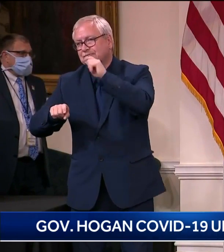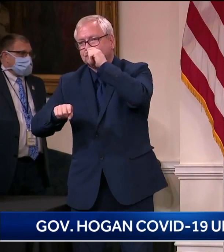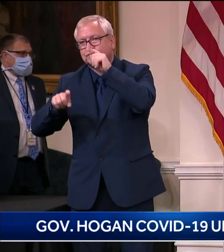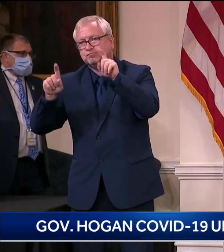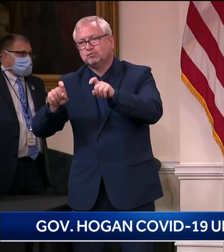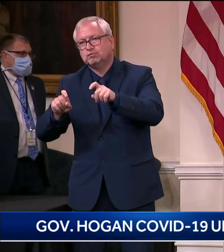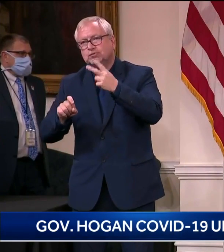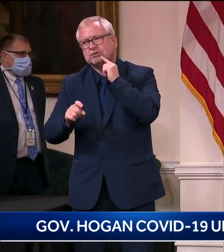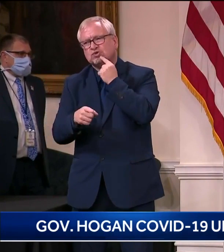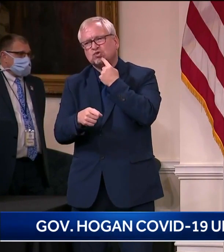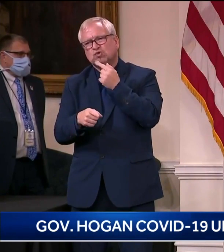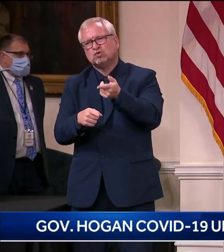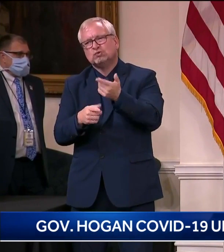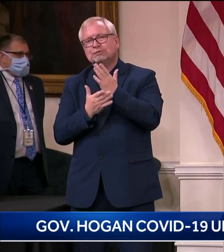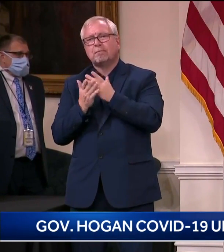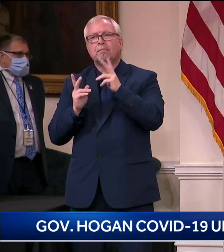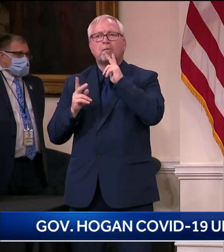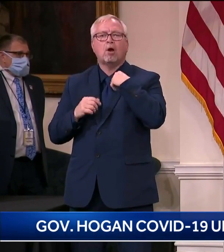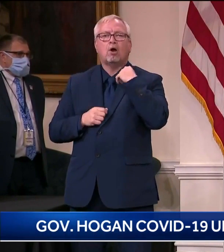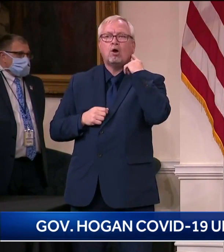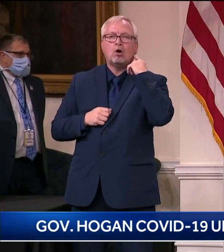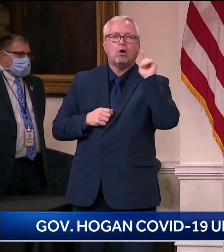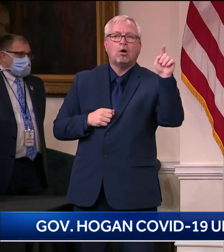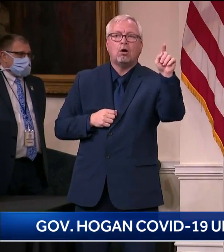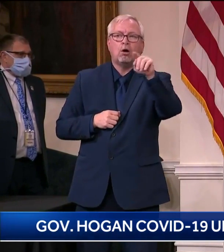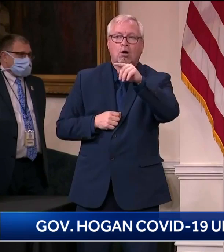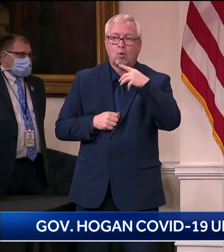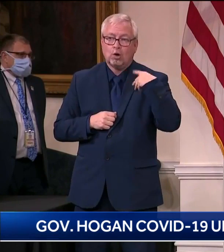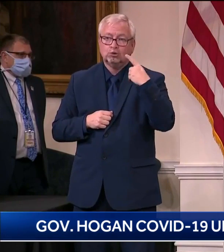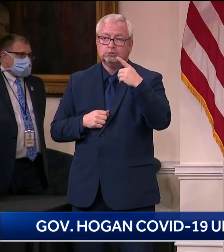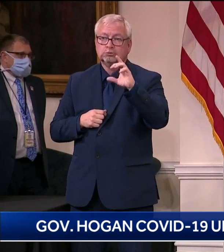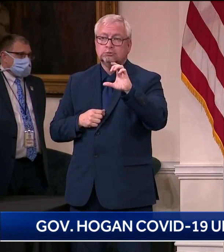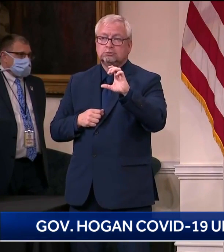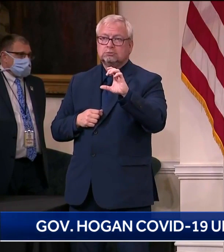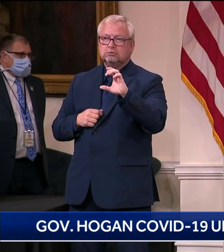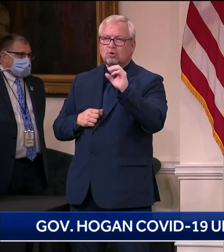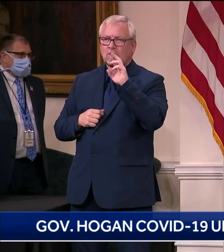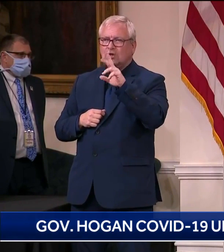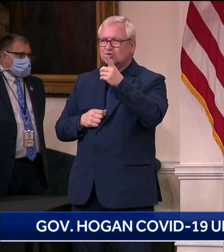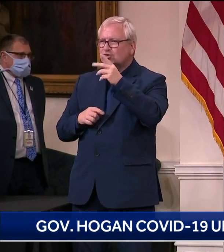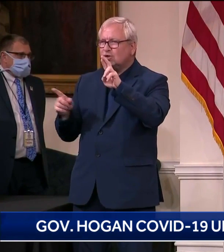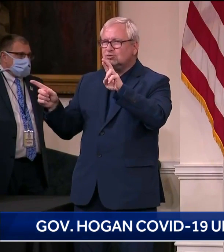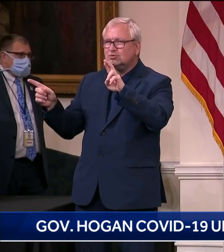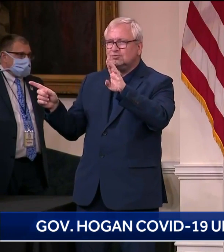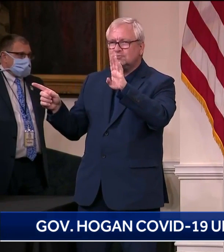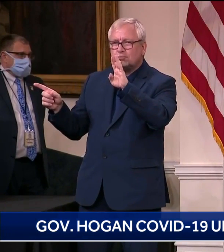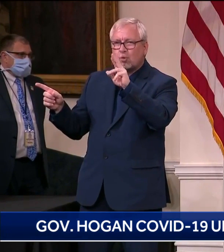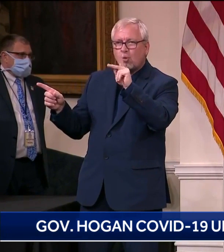WE SAID ANYONE WHO DID TRAVEL SHOULD BE TESTED AND TAKE IT SERIOUSLY.